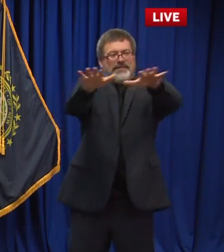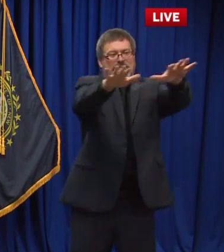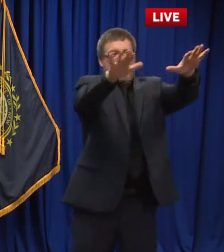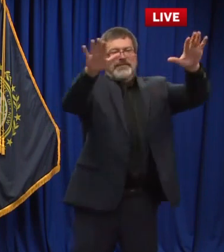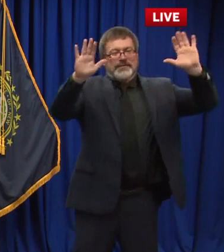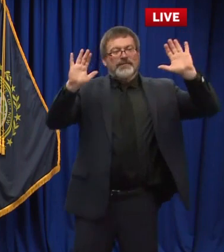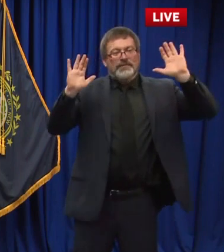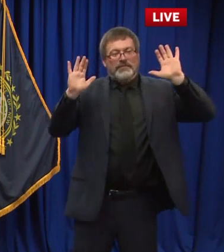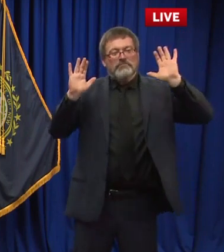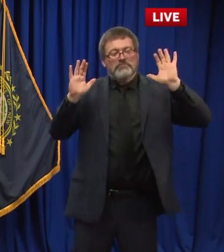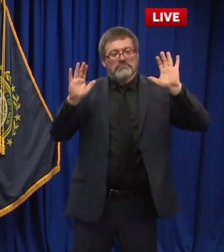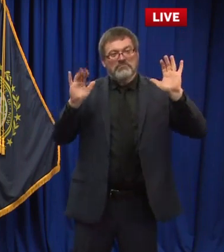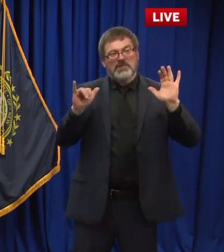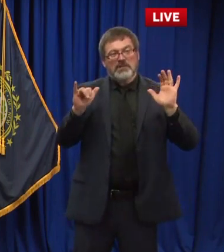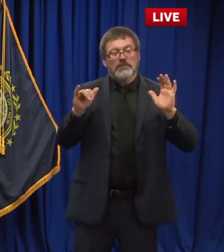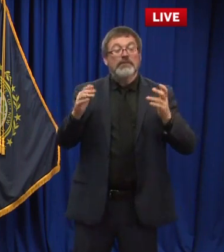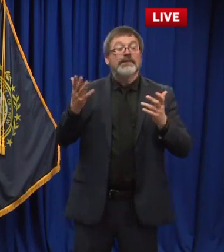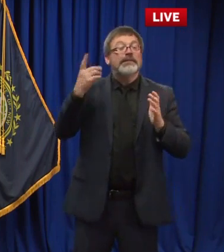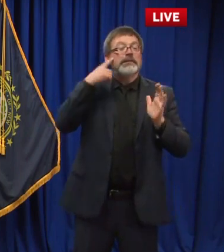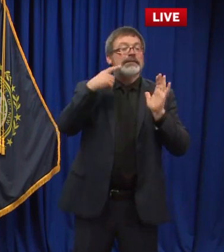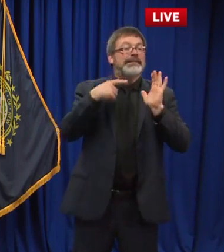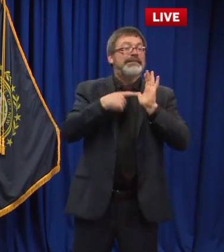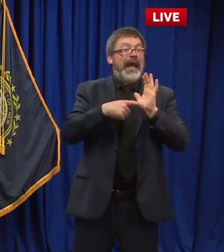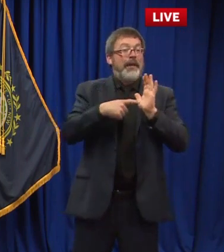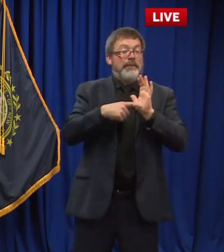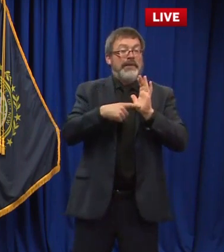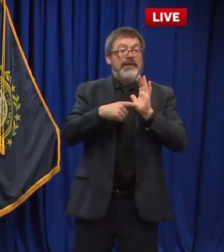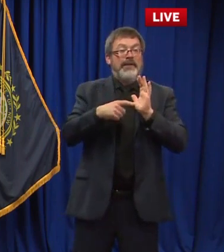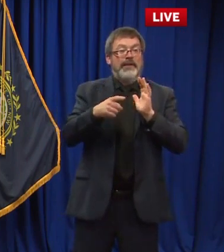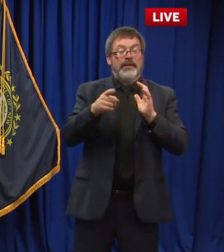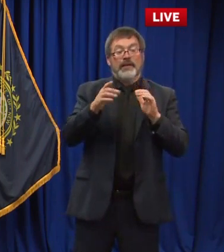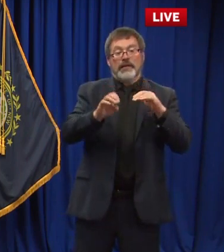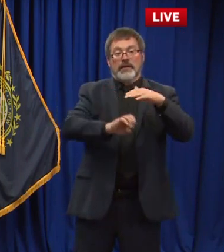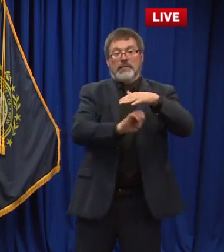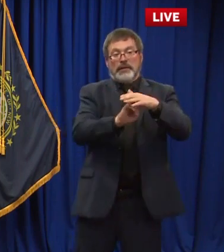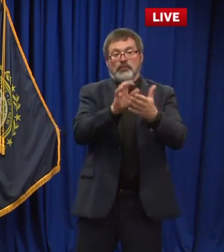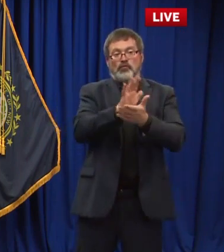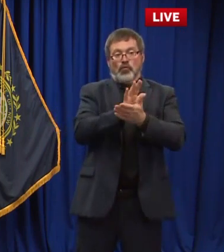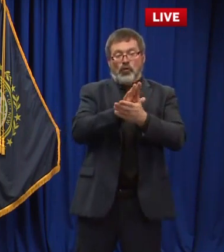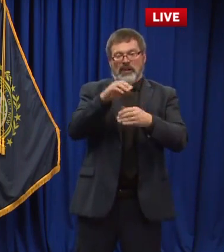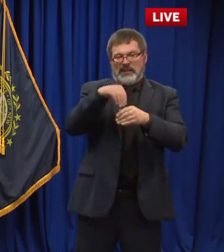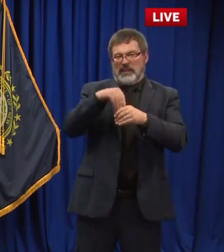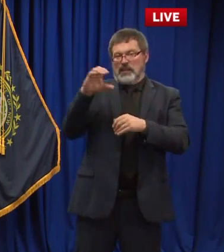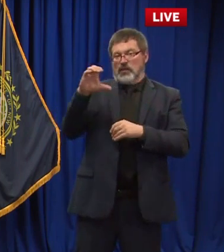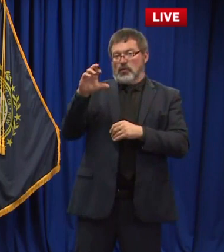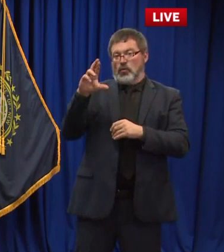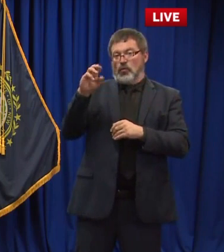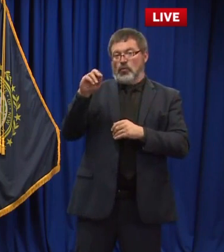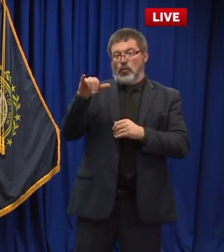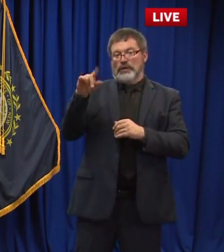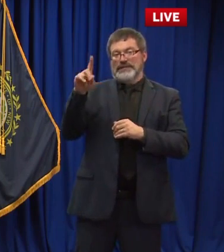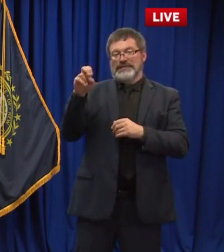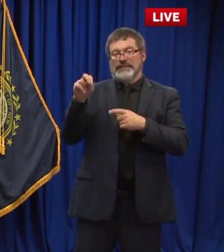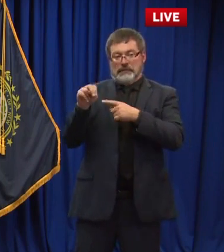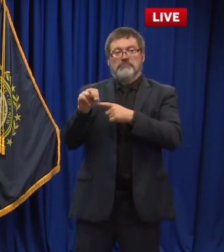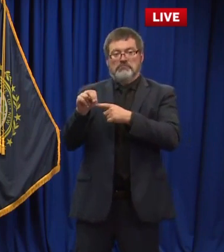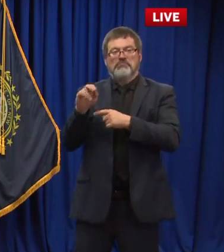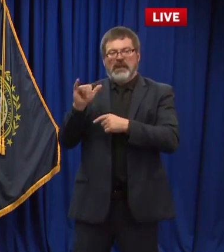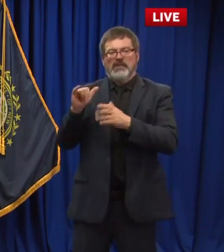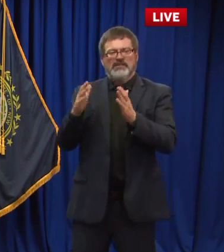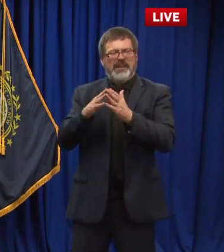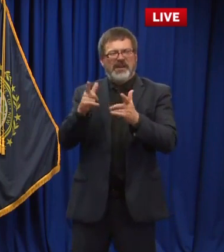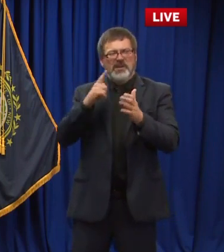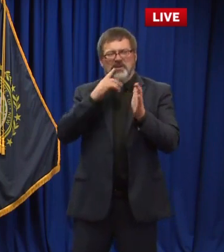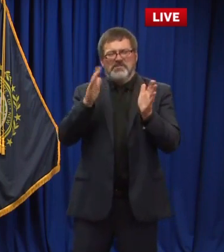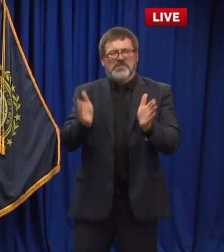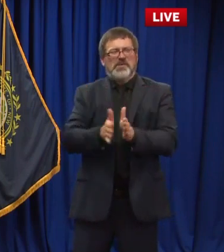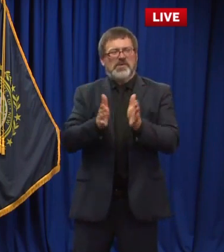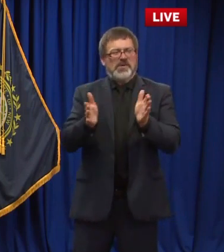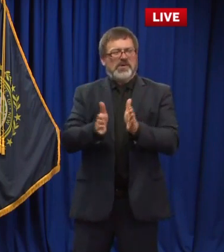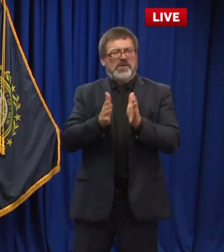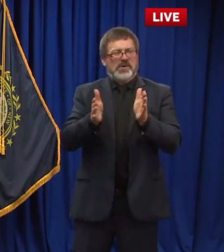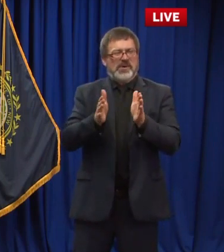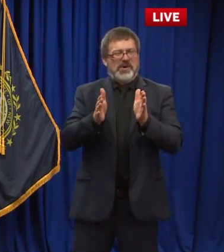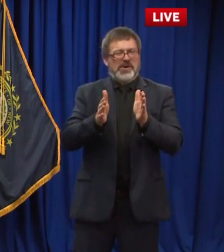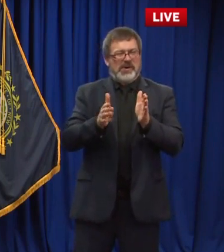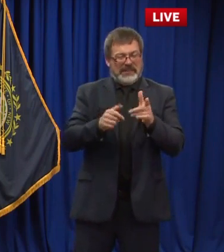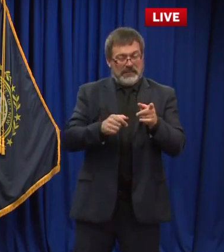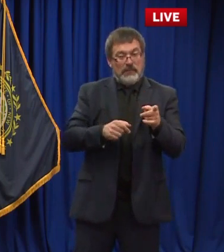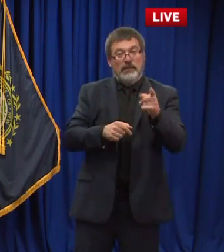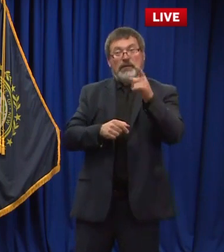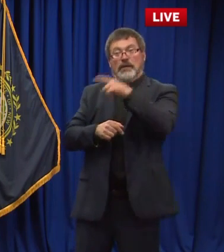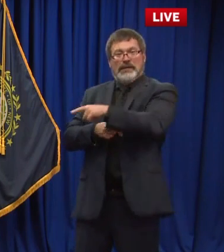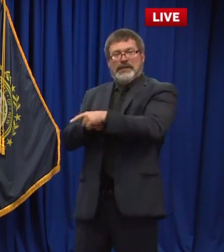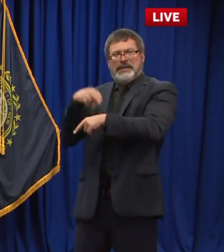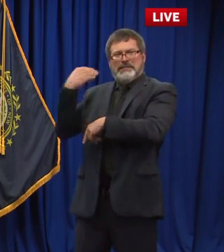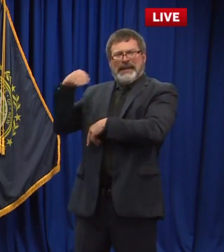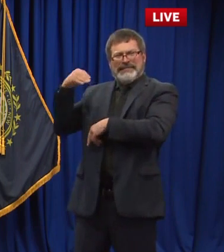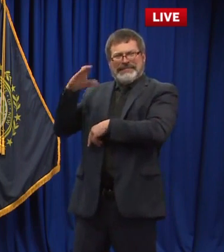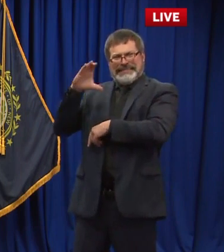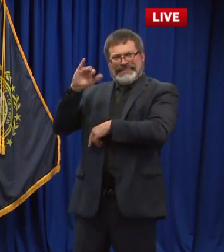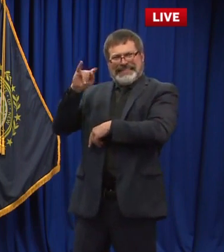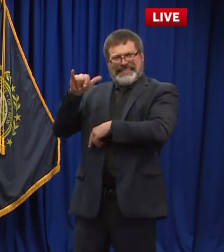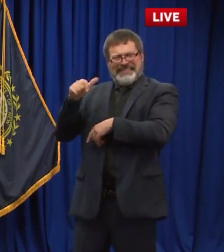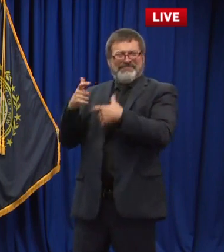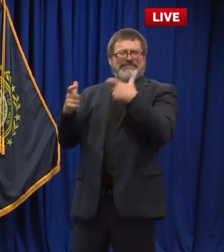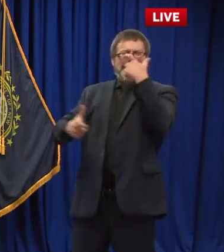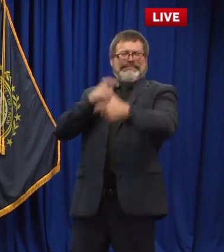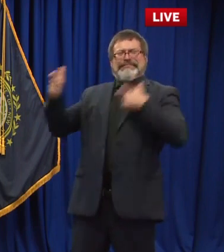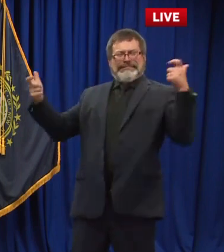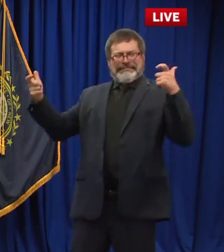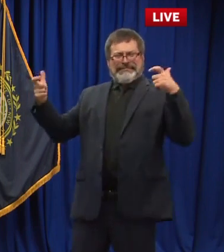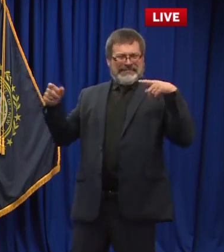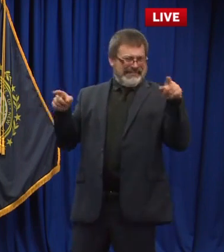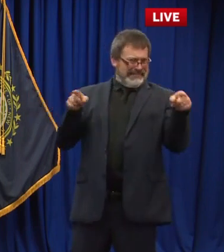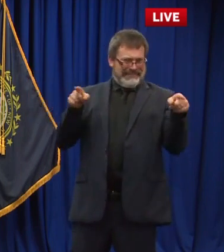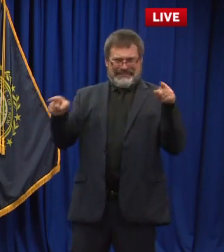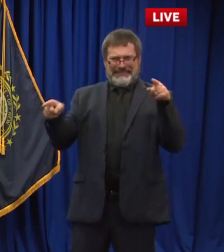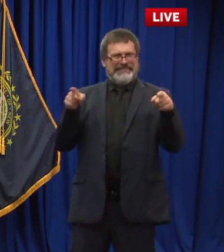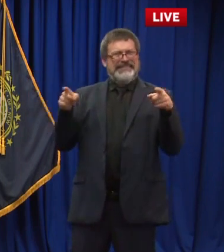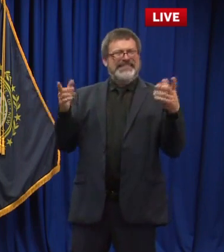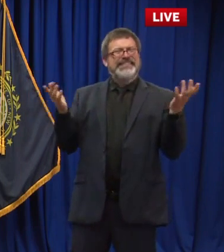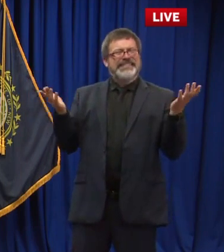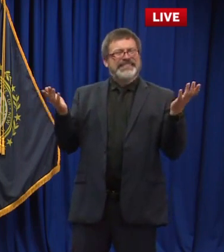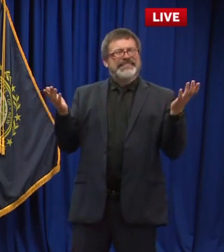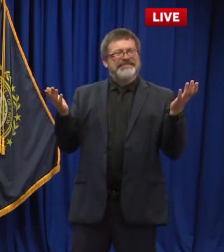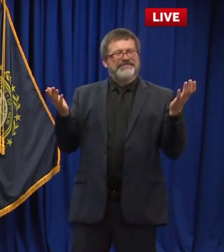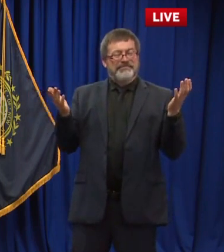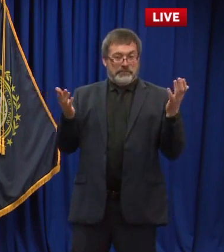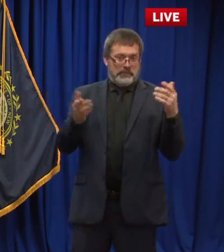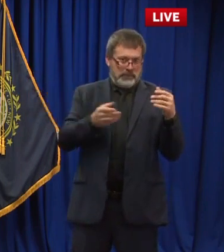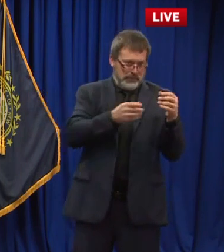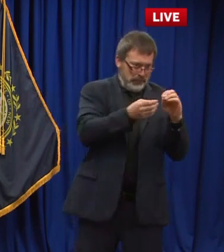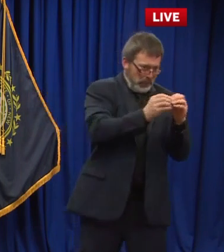IN OTHER WORDS, WHICH WANT TO MAKE SURE WE HAVE THE ABILITY TO UNDERSTAND WHAT HAPPENS THE EXAMPLE I LIKE TO USE IS A LITTLE ELEMENTARY SCHOOL OVER IN CROYDON WITH 30 OR SO STUDENTS.